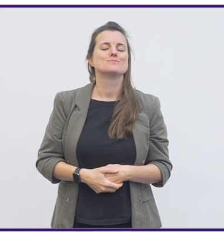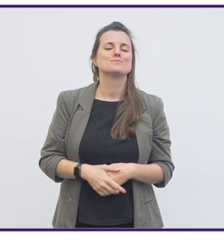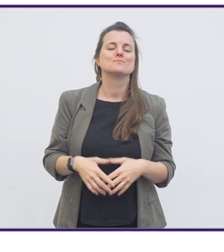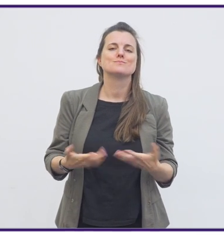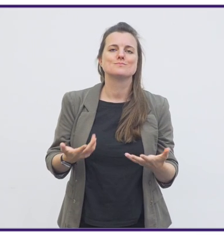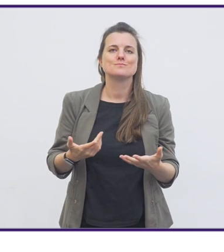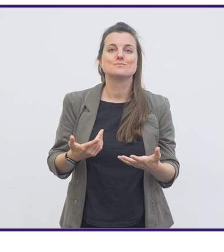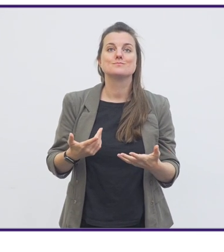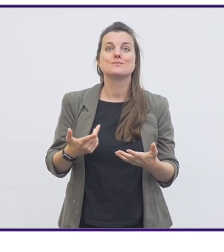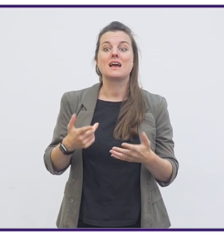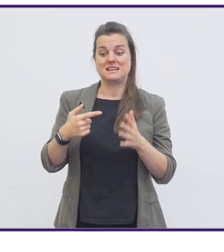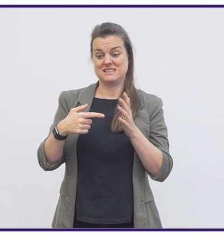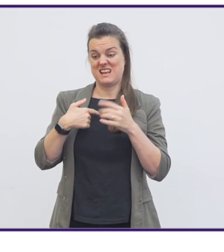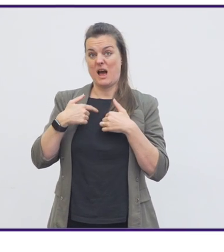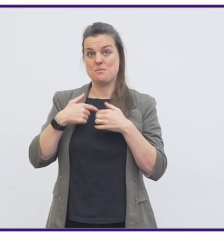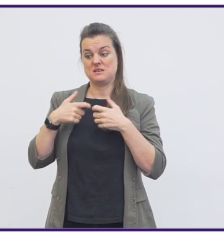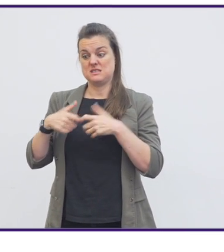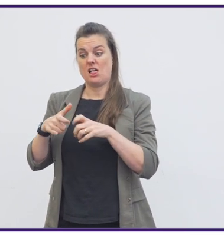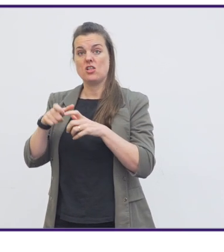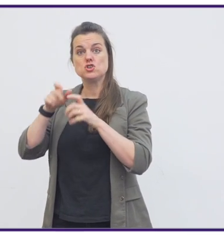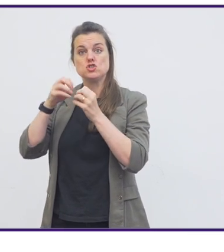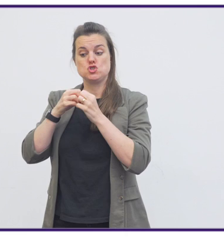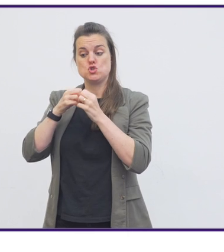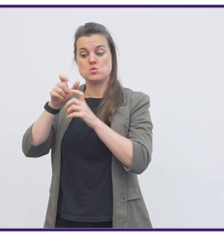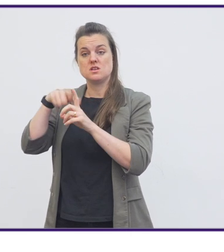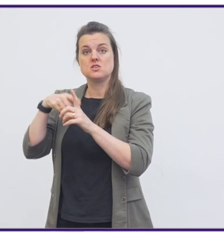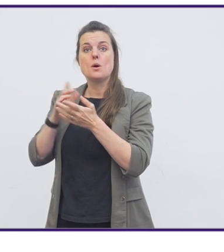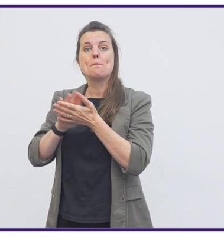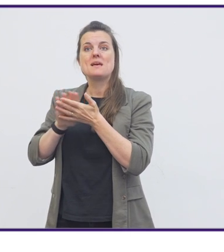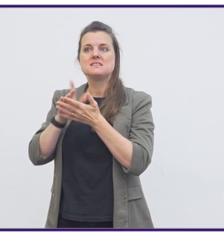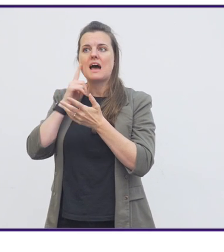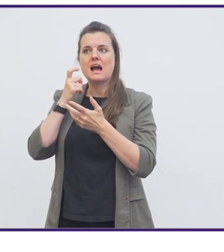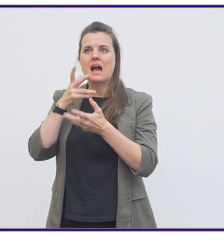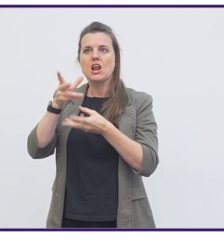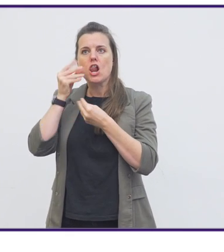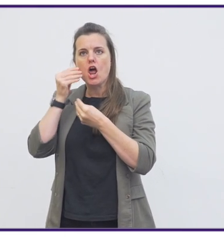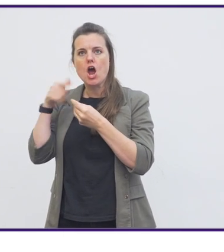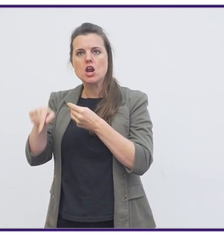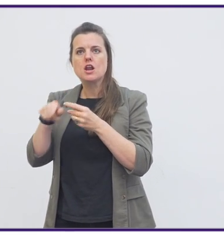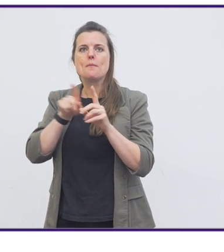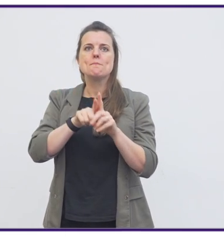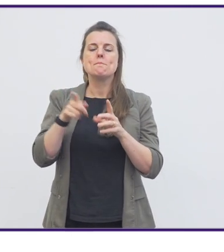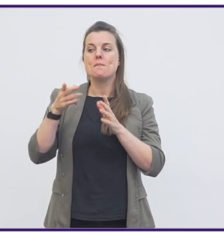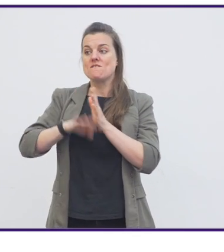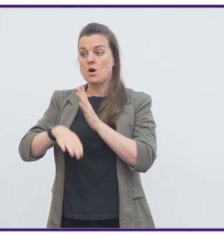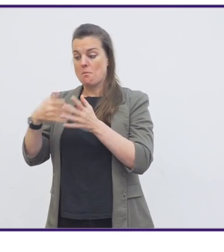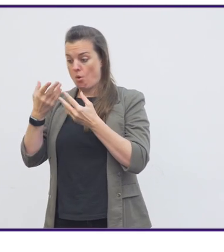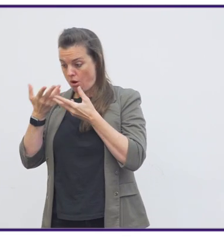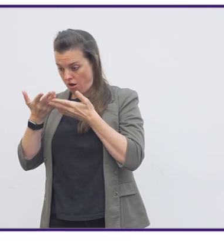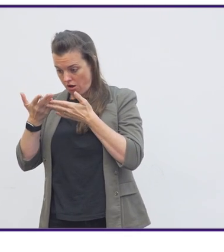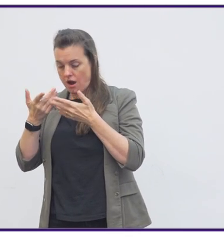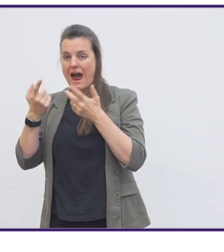Being both a student and someone who works in tech means I get to learn directly from seasoned pros, whilst also bringing a fresh perspective.